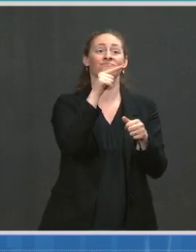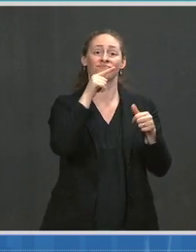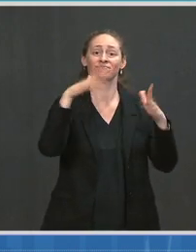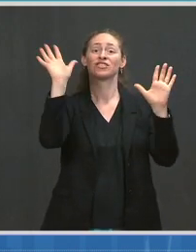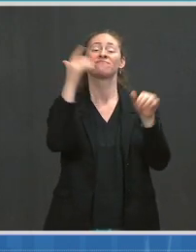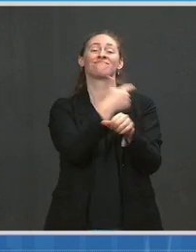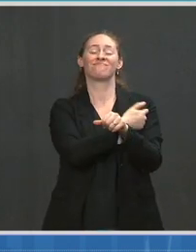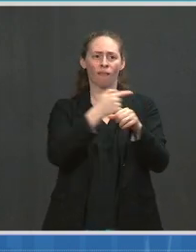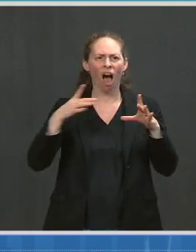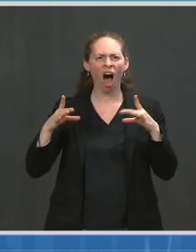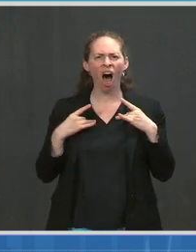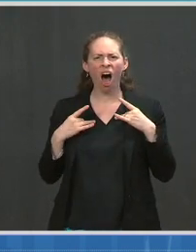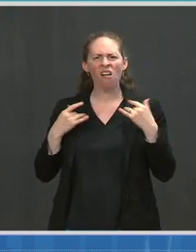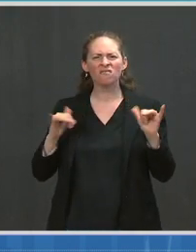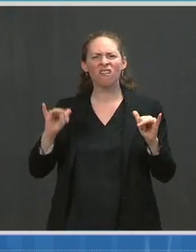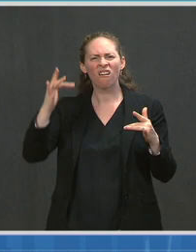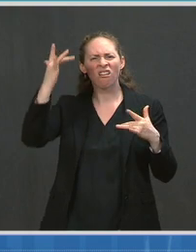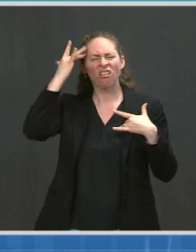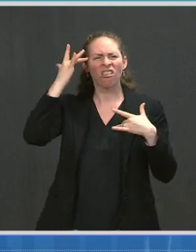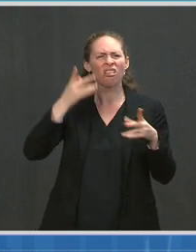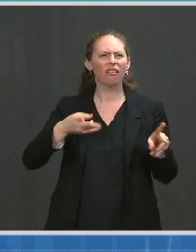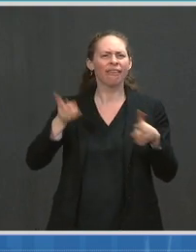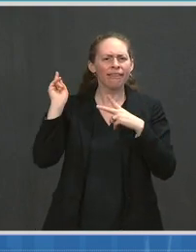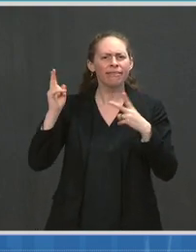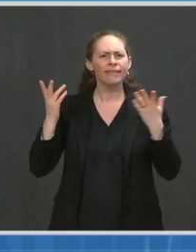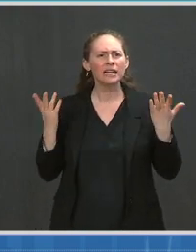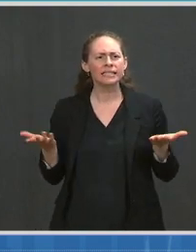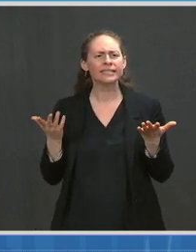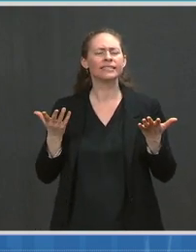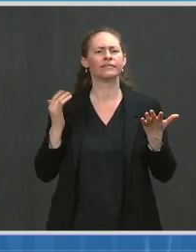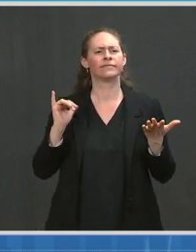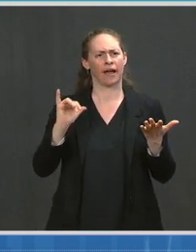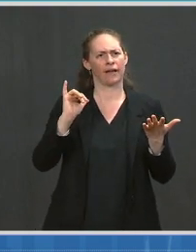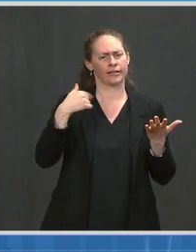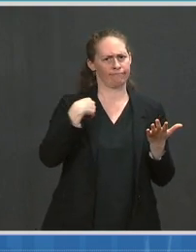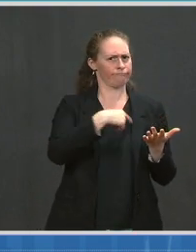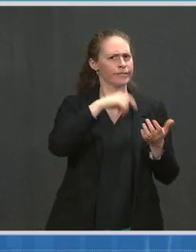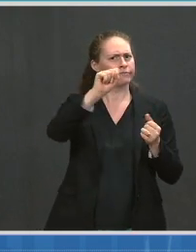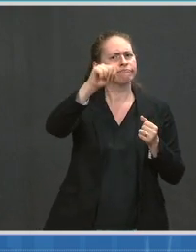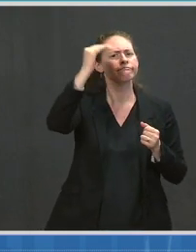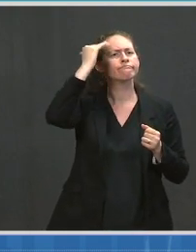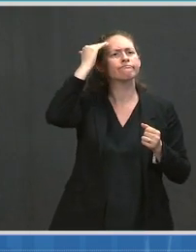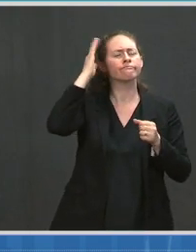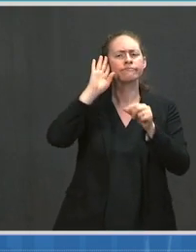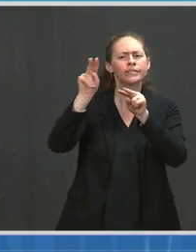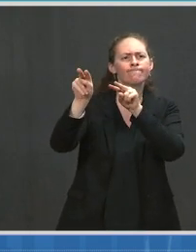that we take seriously and follow closely. You will see breakthrough infections in any vaccination